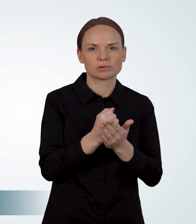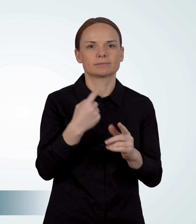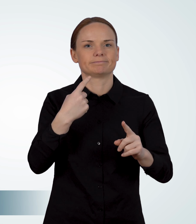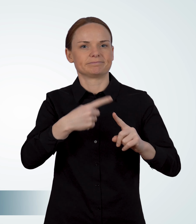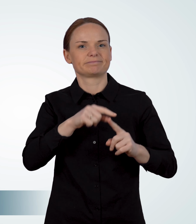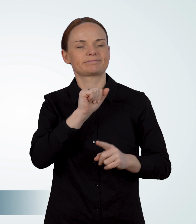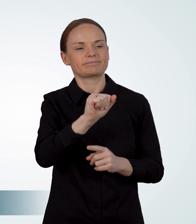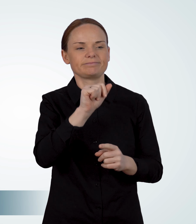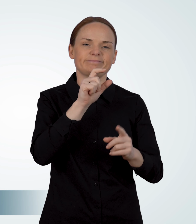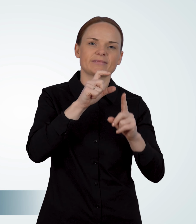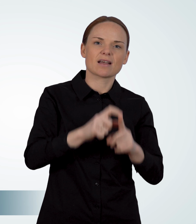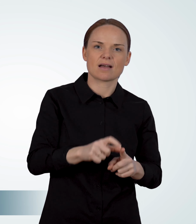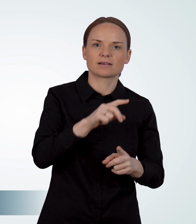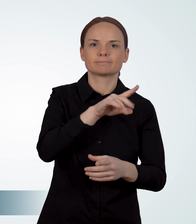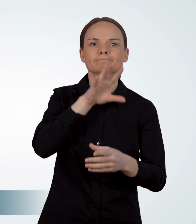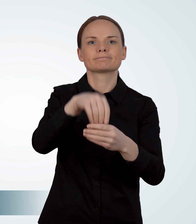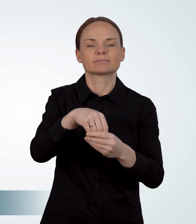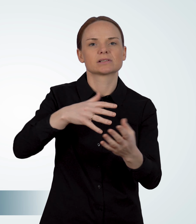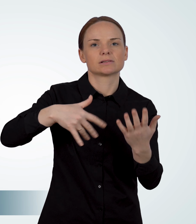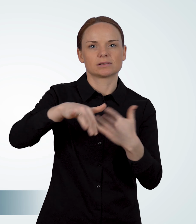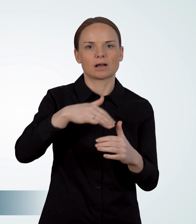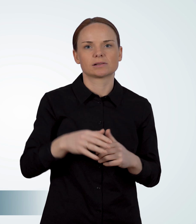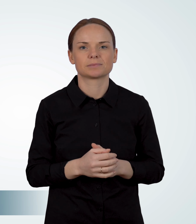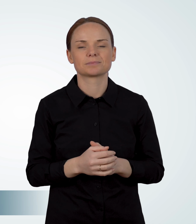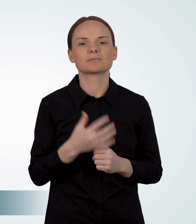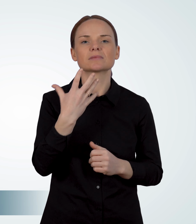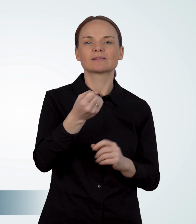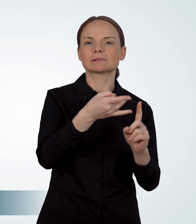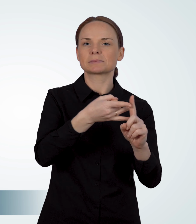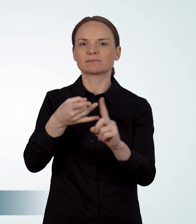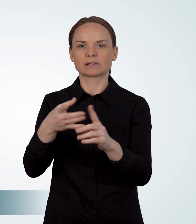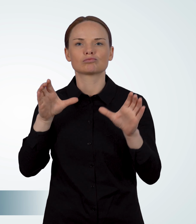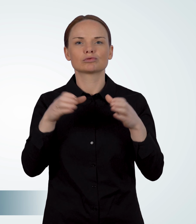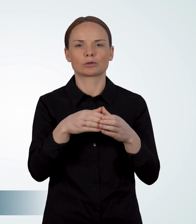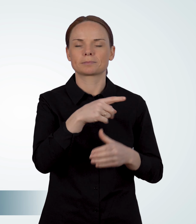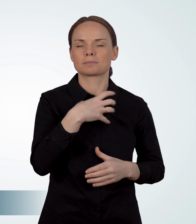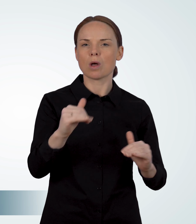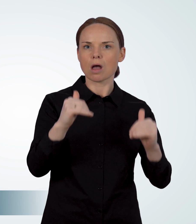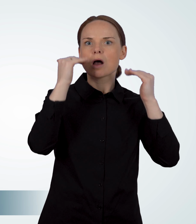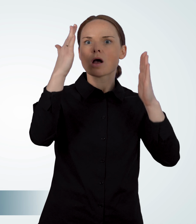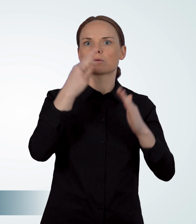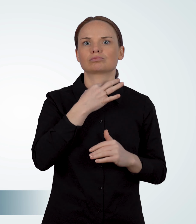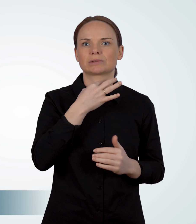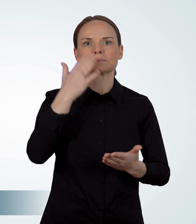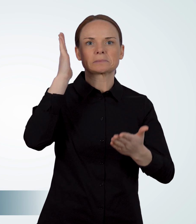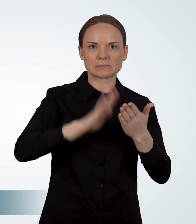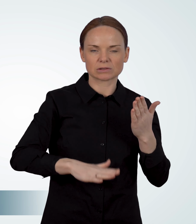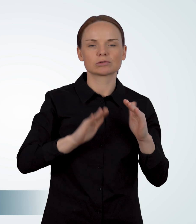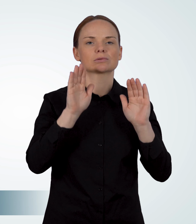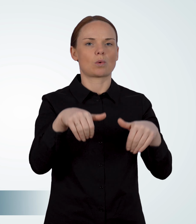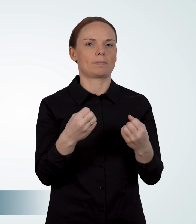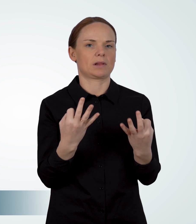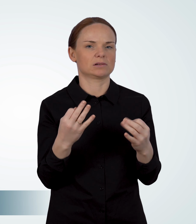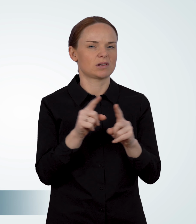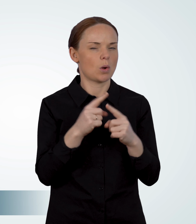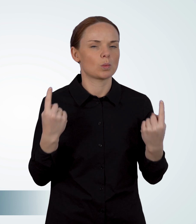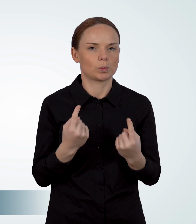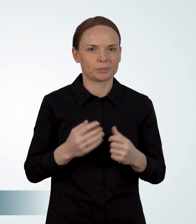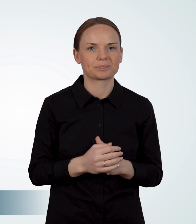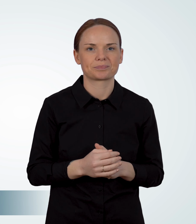They find it hard to participate in society. Certain groups are more likely to experience homelessness, including: